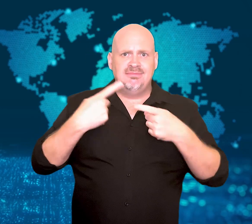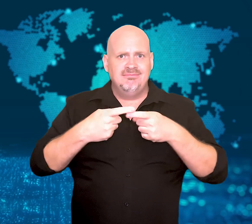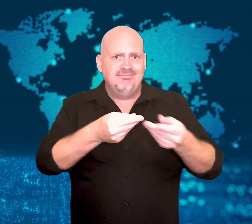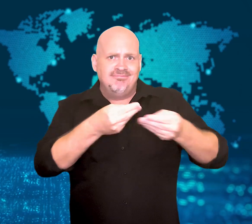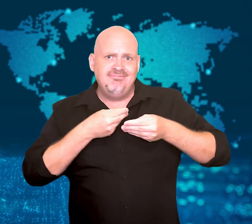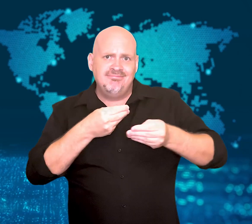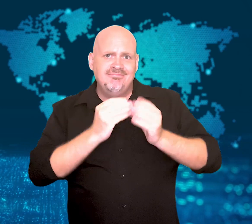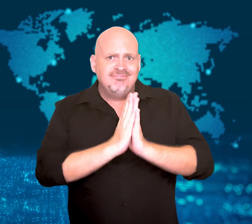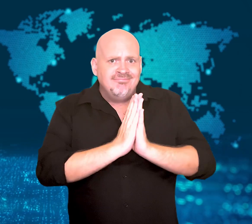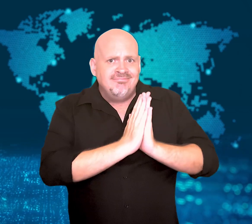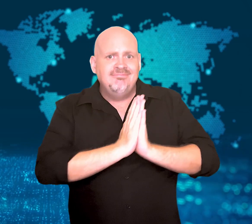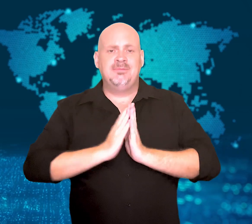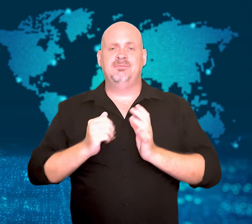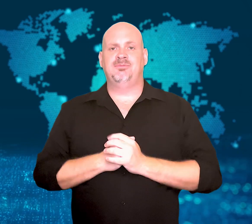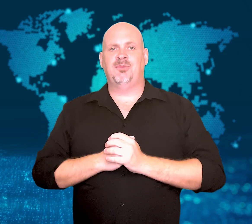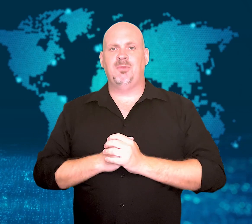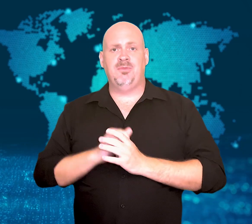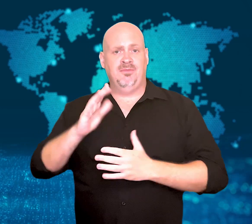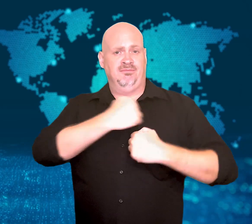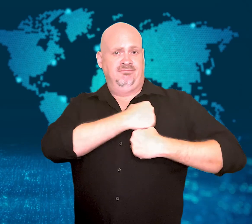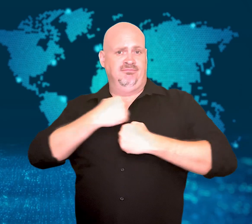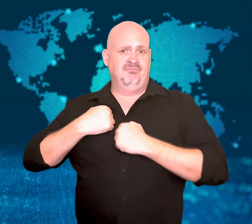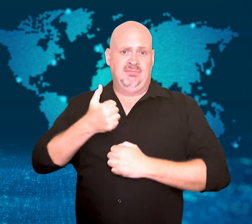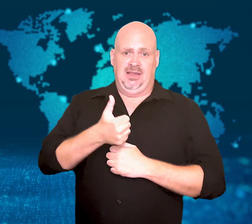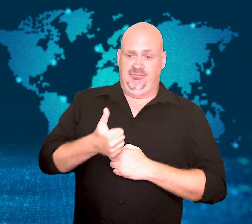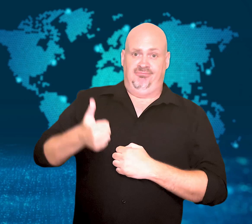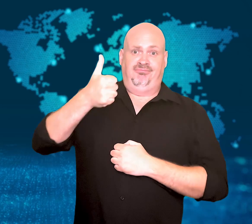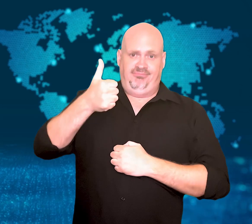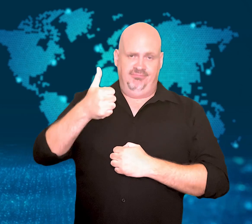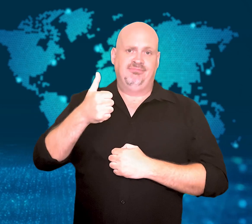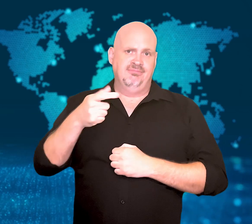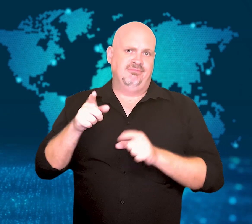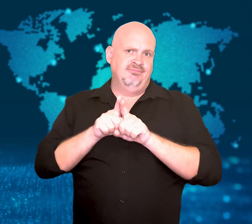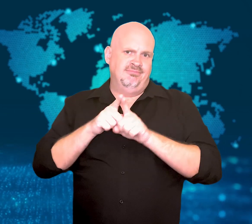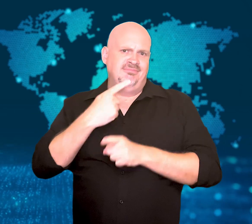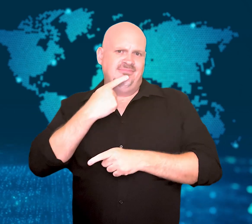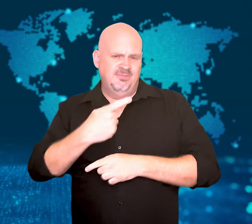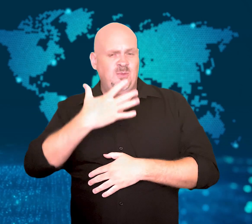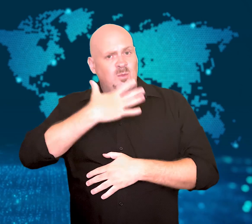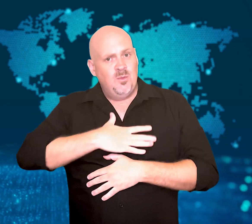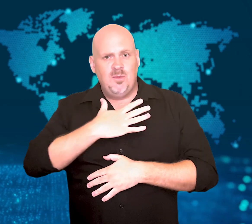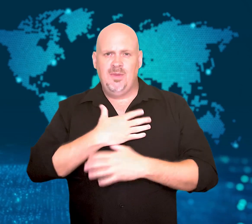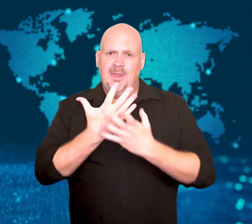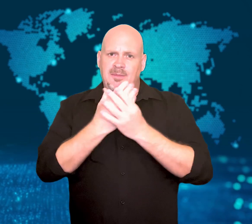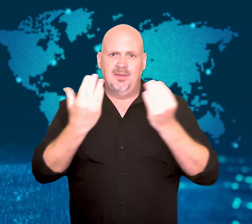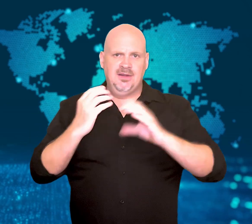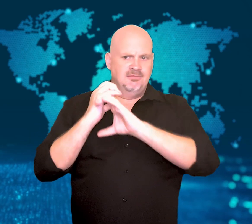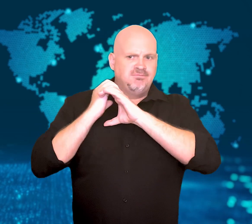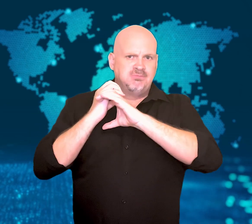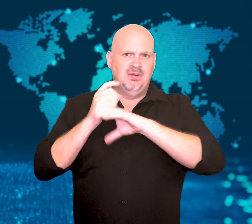but also continues to beg allies for weapons.